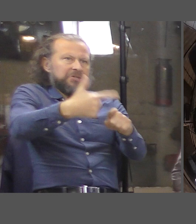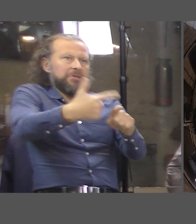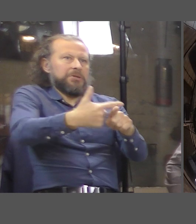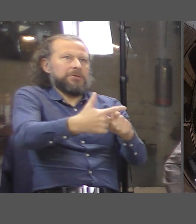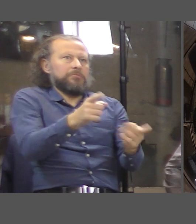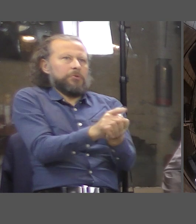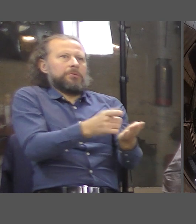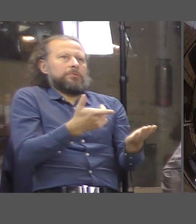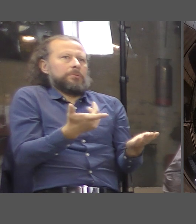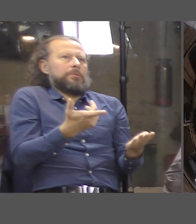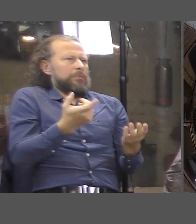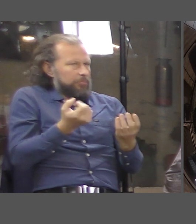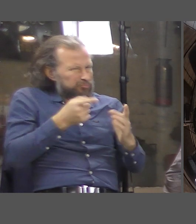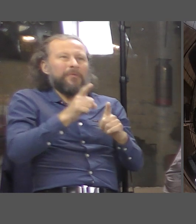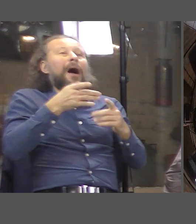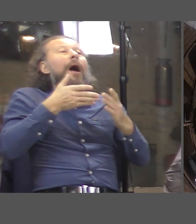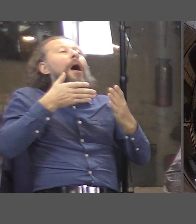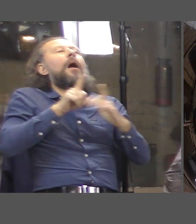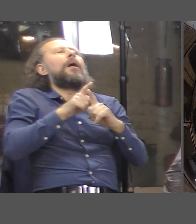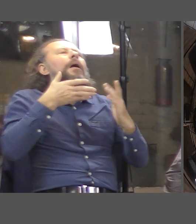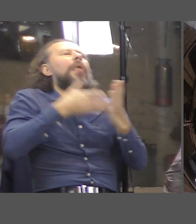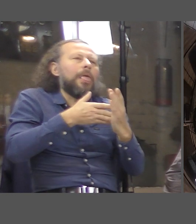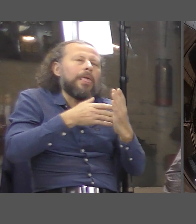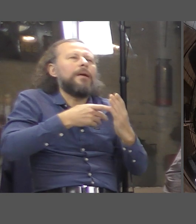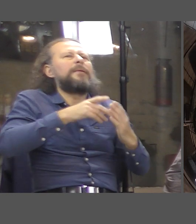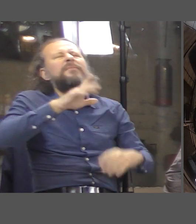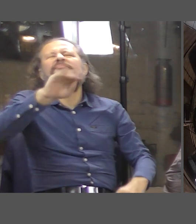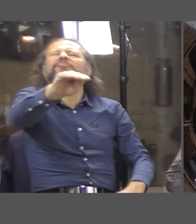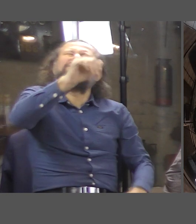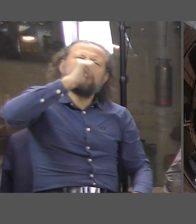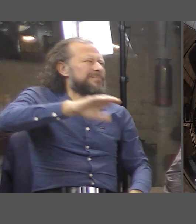like 20 people are already working in this position.